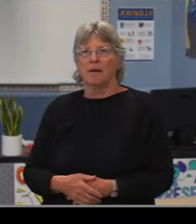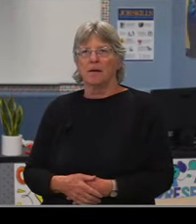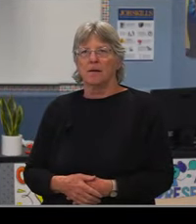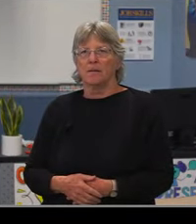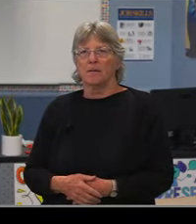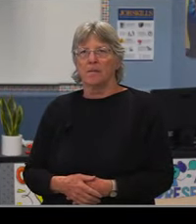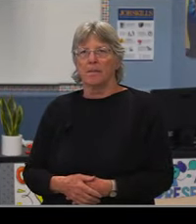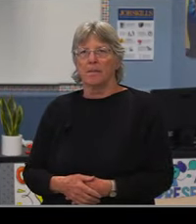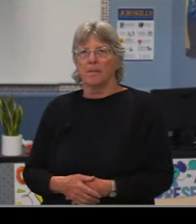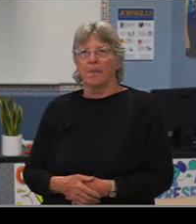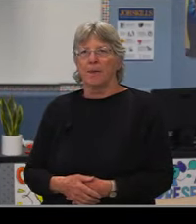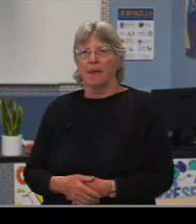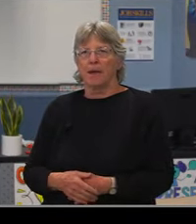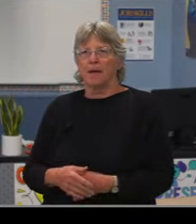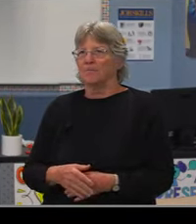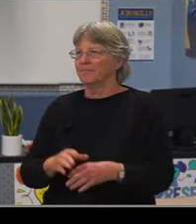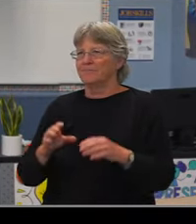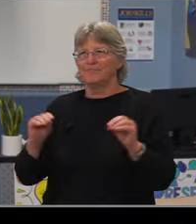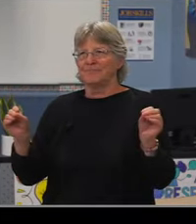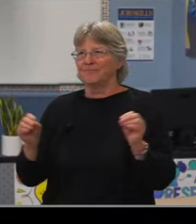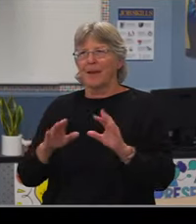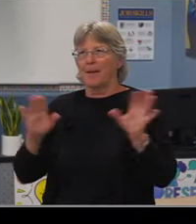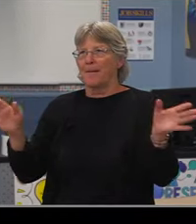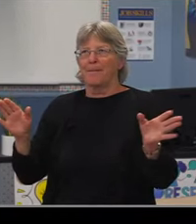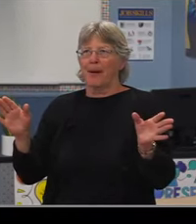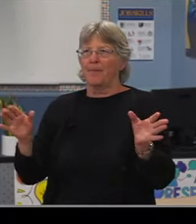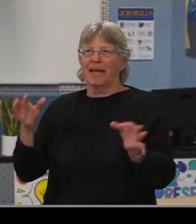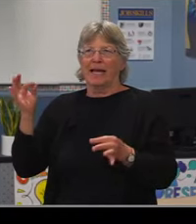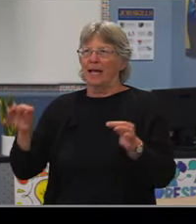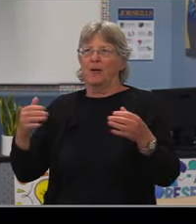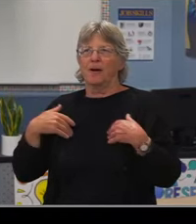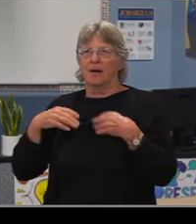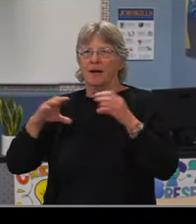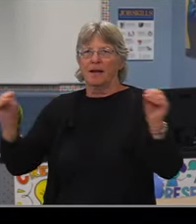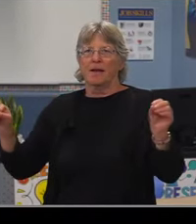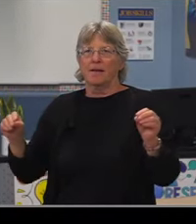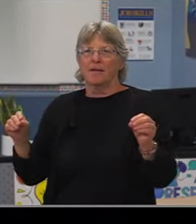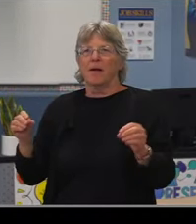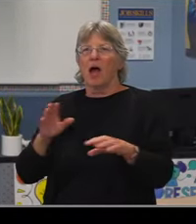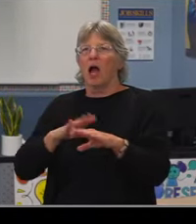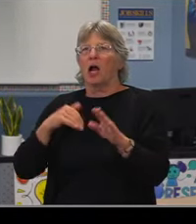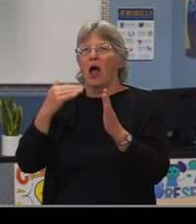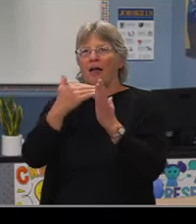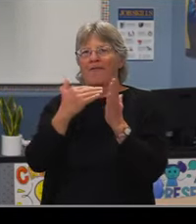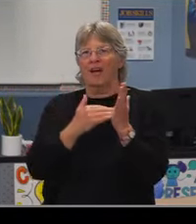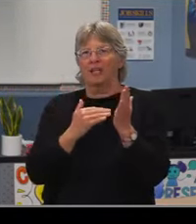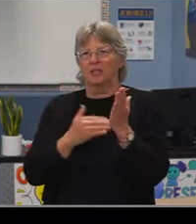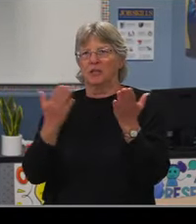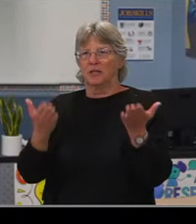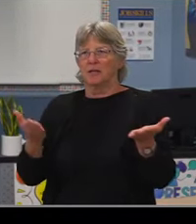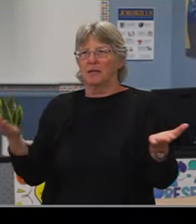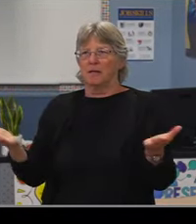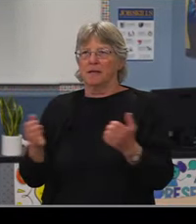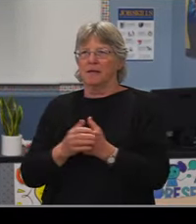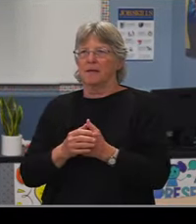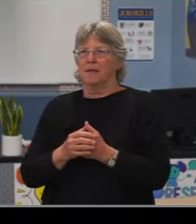wanna make sure that all Cabriollo students are college and career ready and have a choice of attending a two year or four year university.